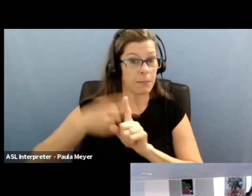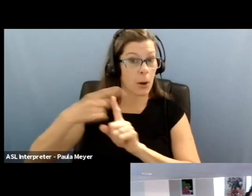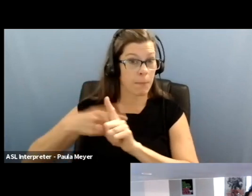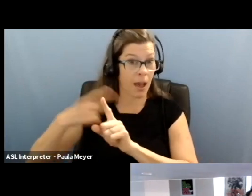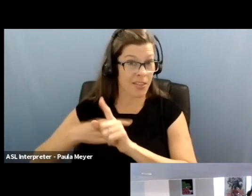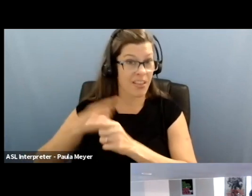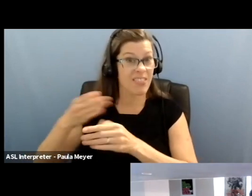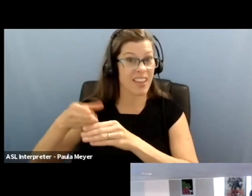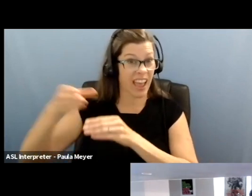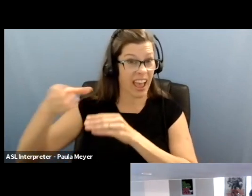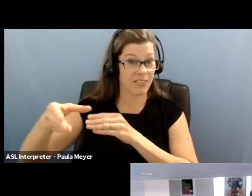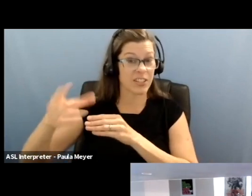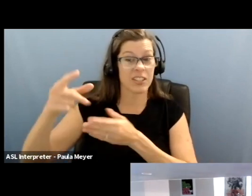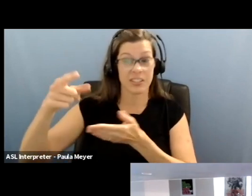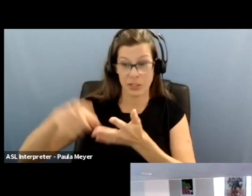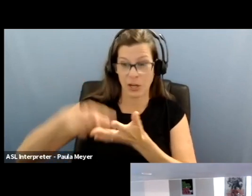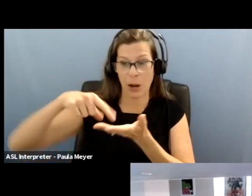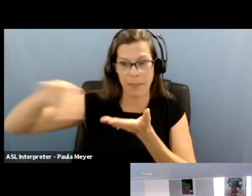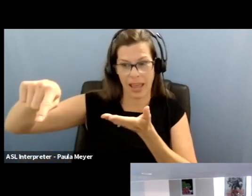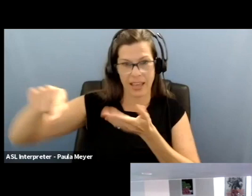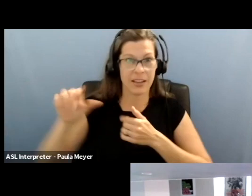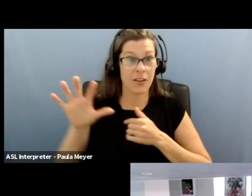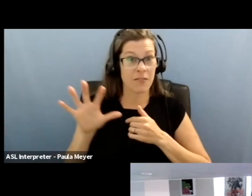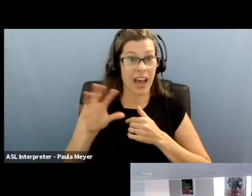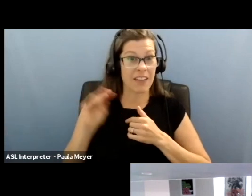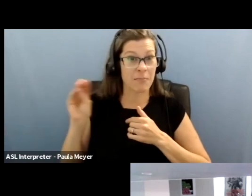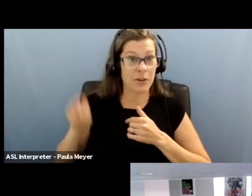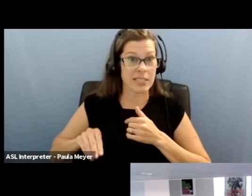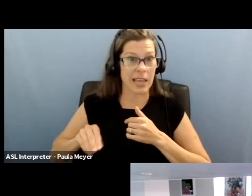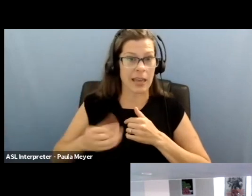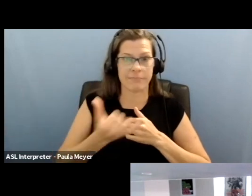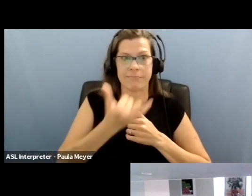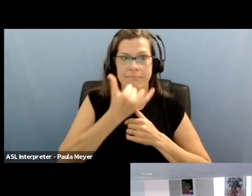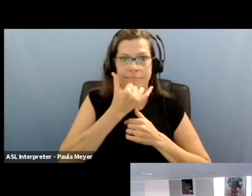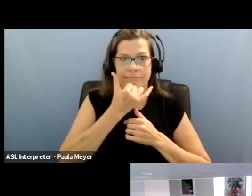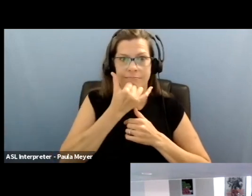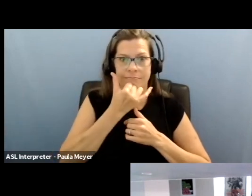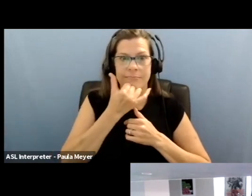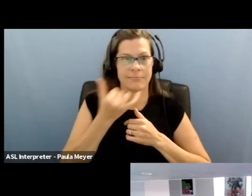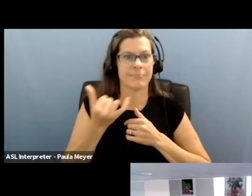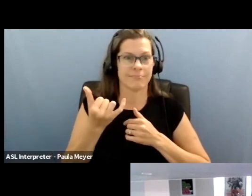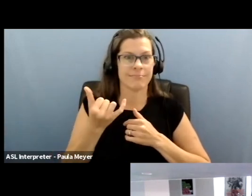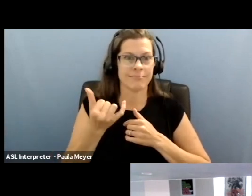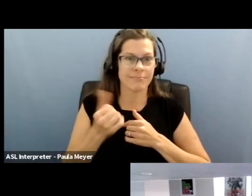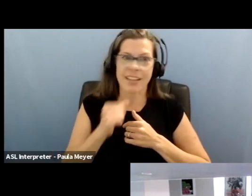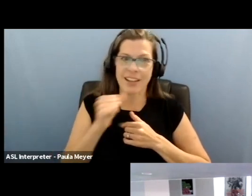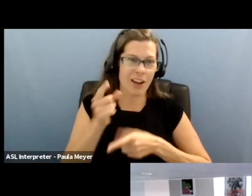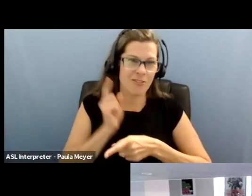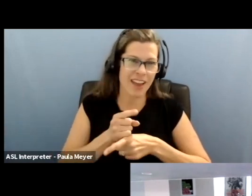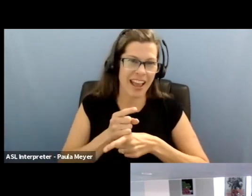And again, there's still that 5% variance of inaccuracy that you have to worry about. It does a good job of transcribing